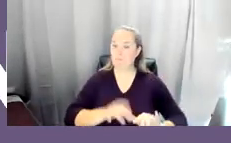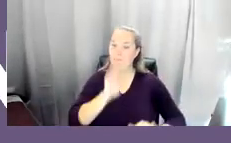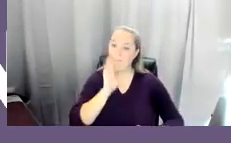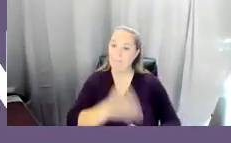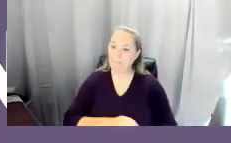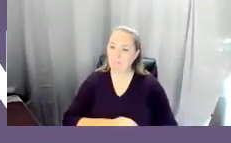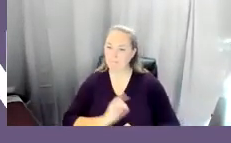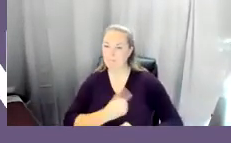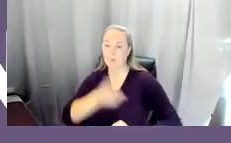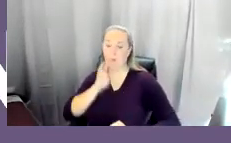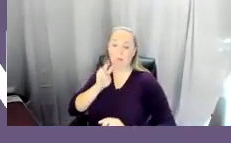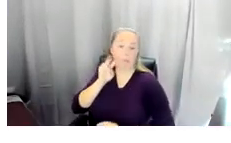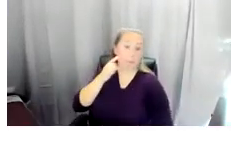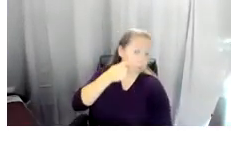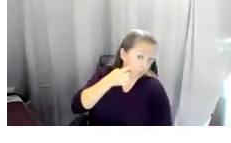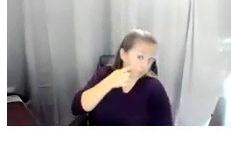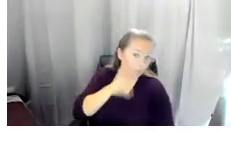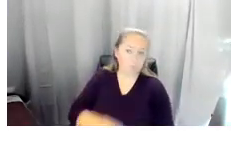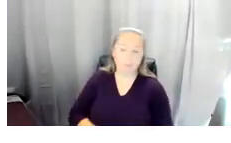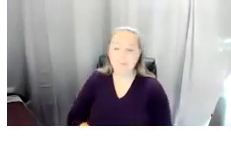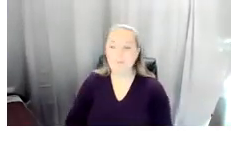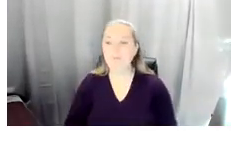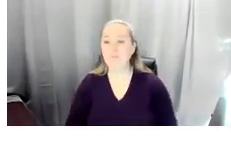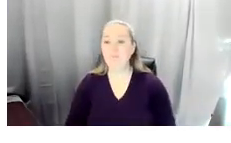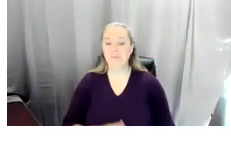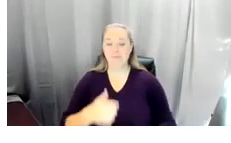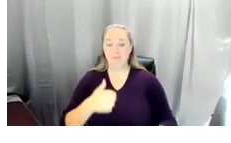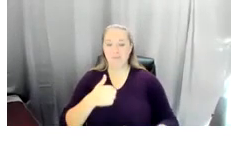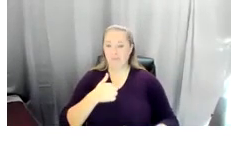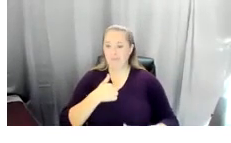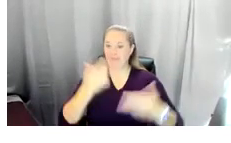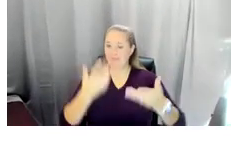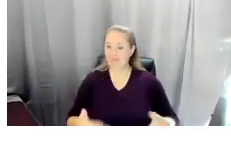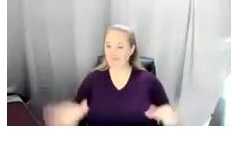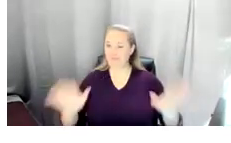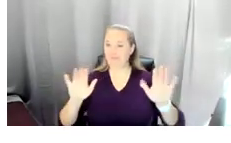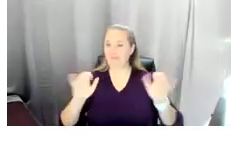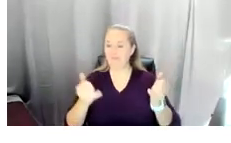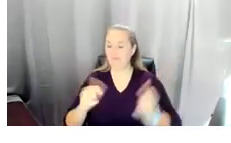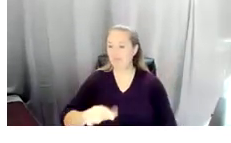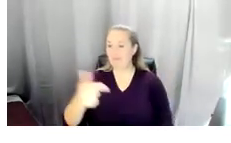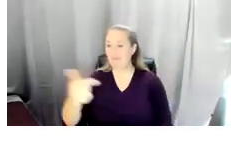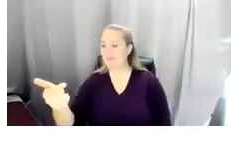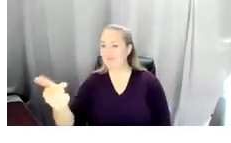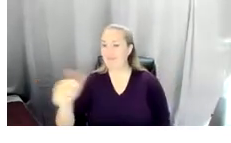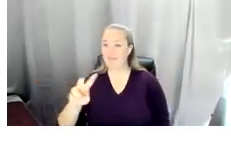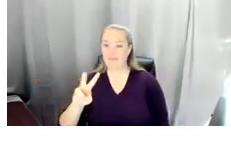YOUR HAND AND WE WILL LOOP BACK IN. ALSO L3 TO TYPE ANY QUESTIONS YOU HAVE ALONG THE WAY INTO THE